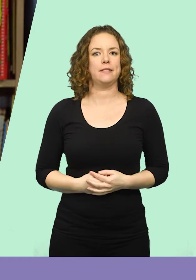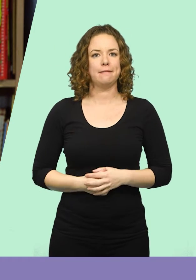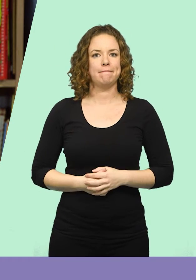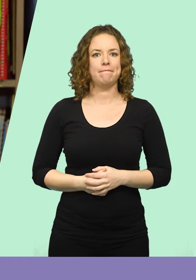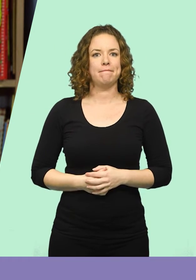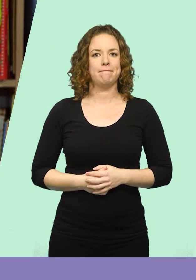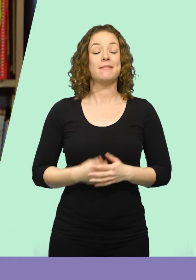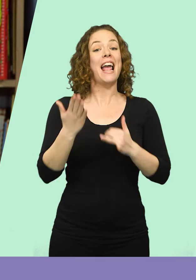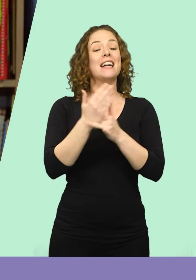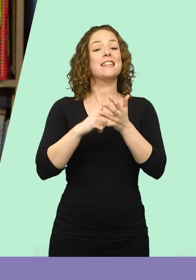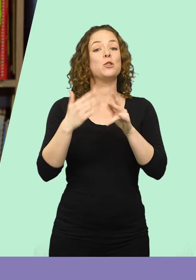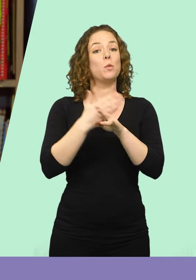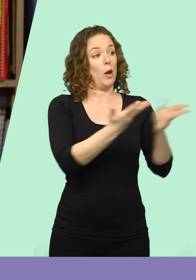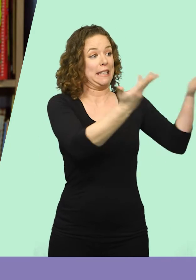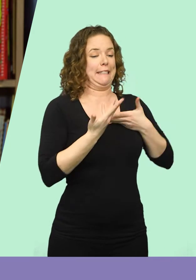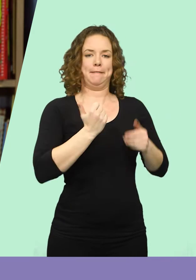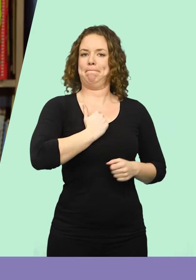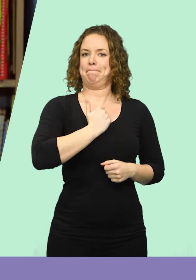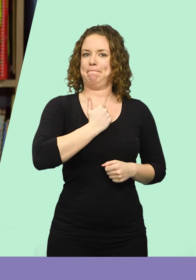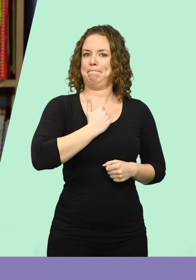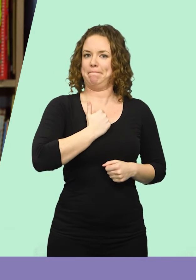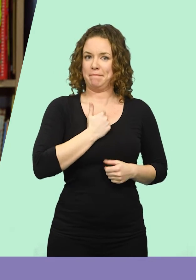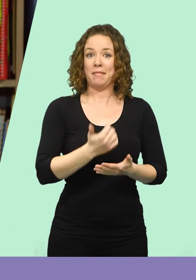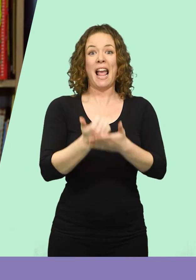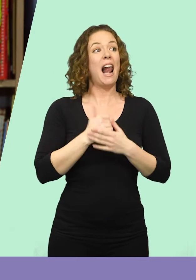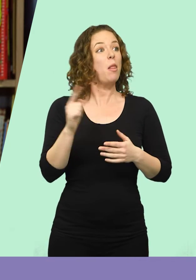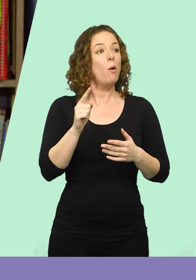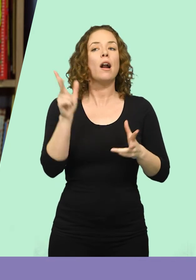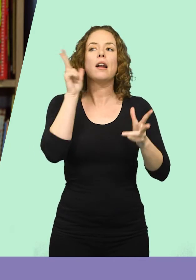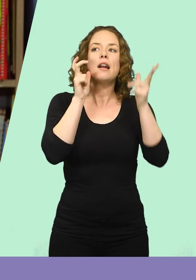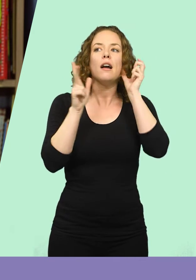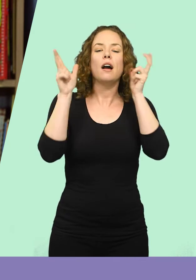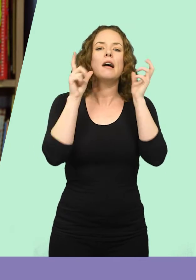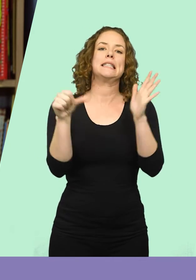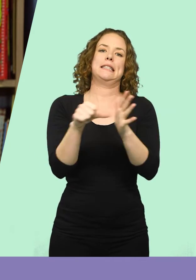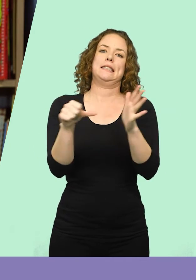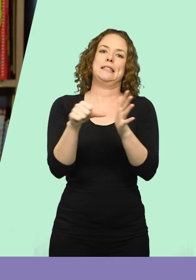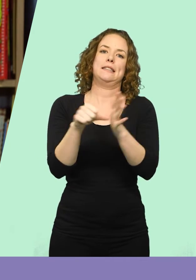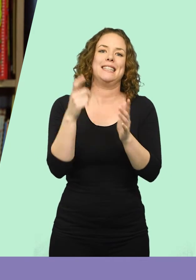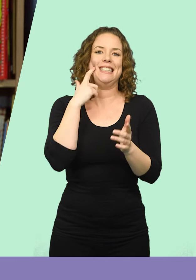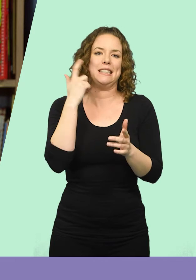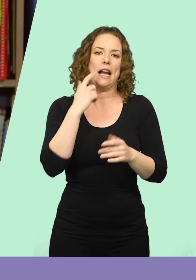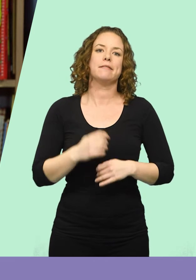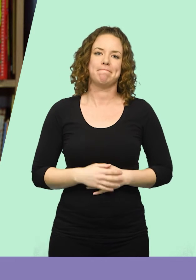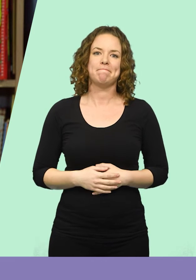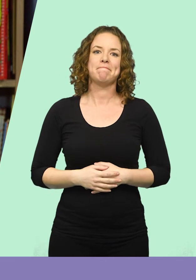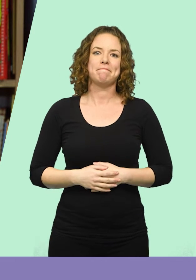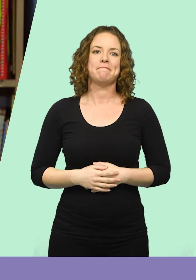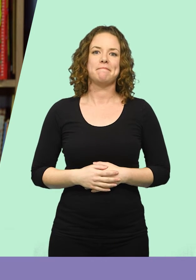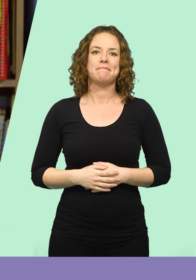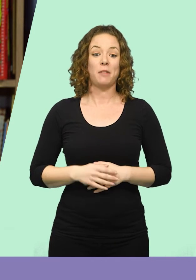I also got one myself via Access to Work – it just makes listening a lot easier.